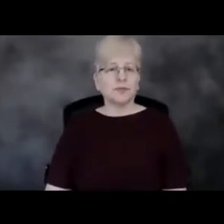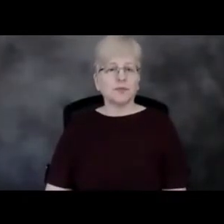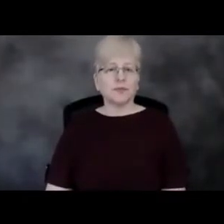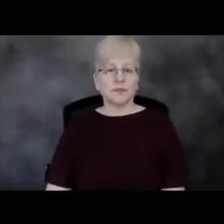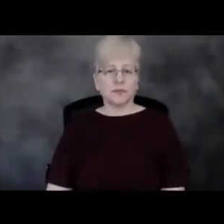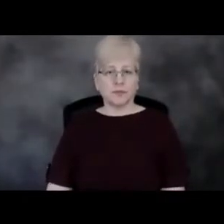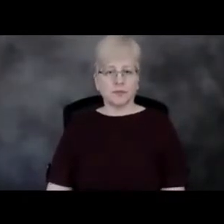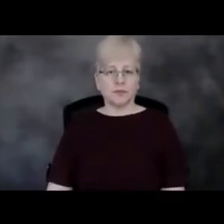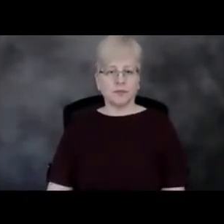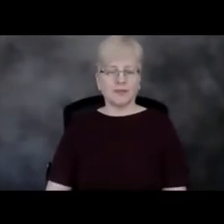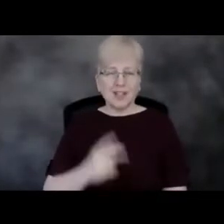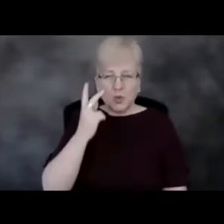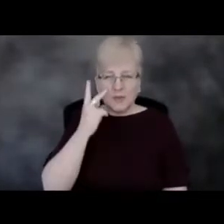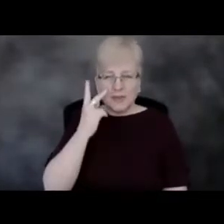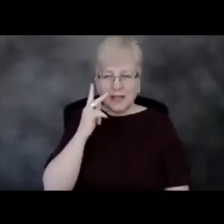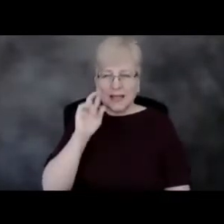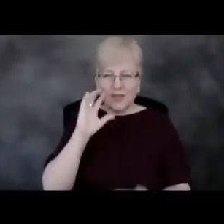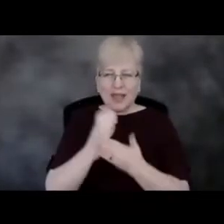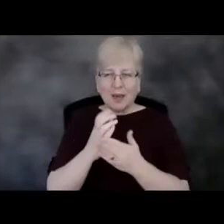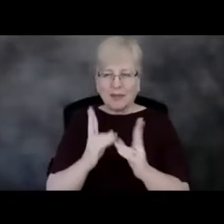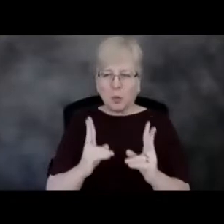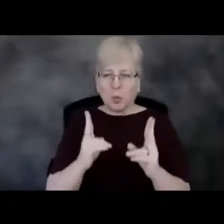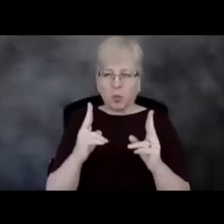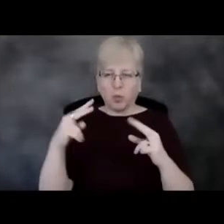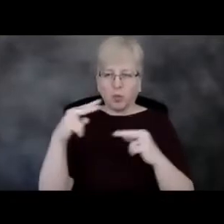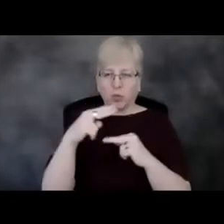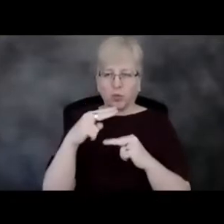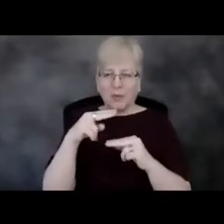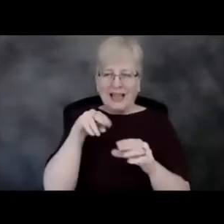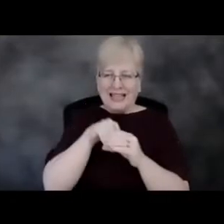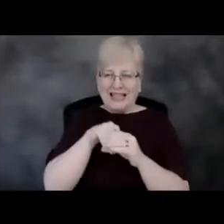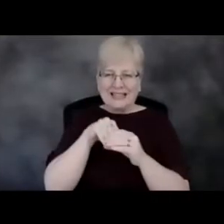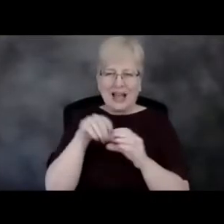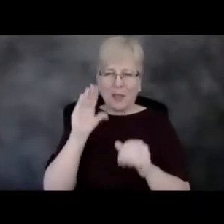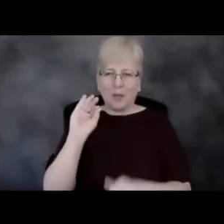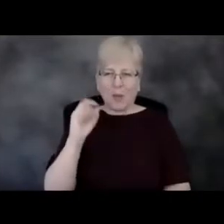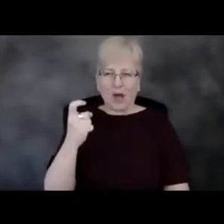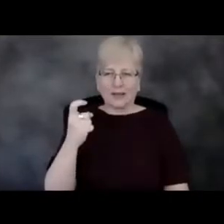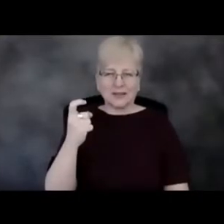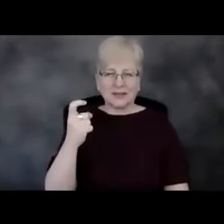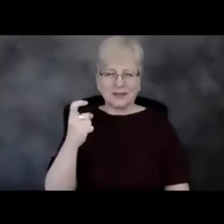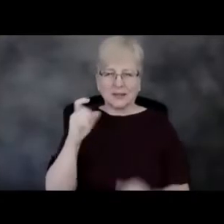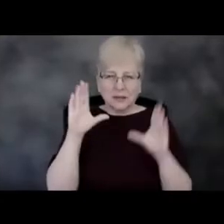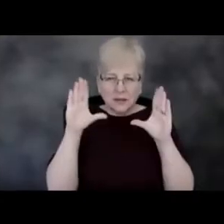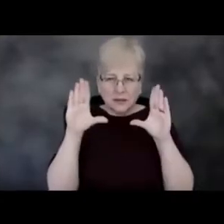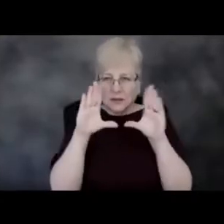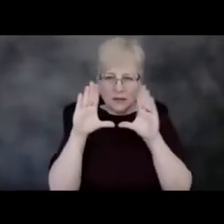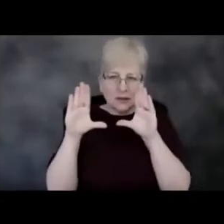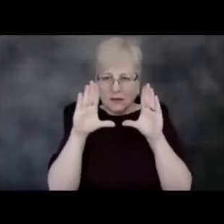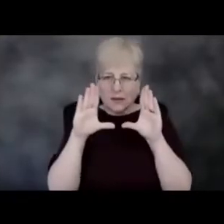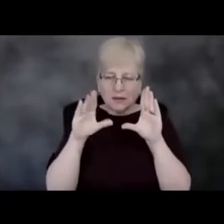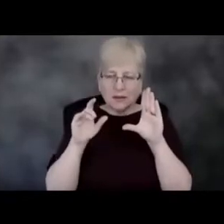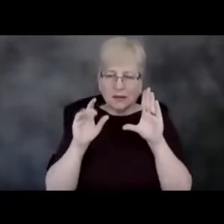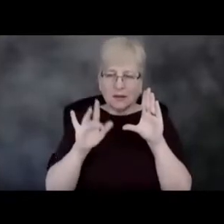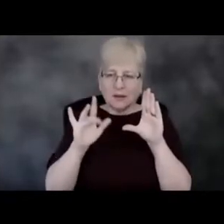box. Sitting in the box this way, it is just a signal to visitors that there is a slideshow